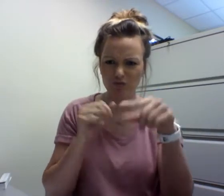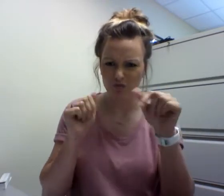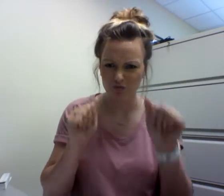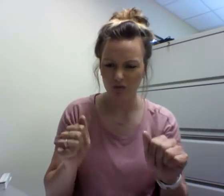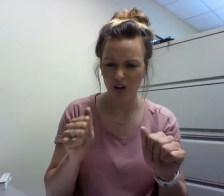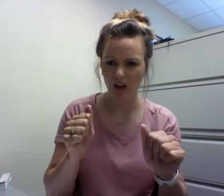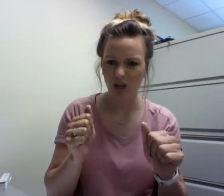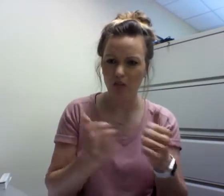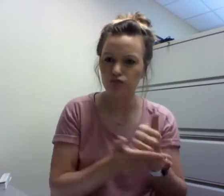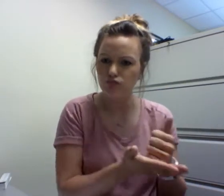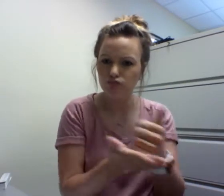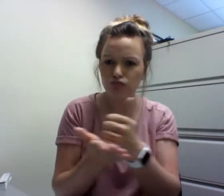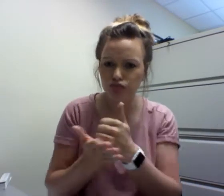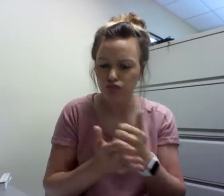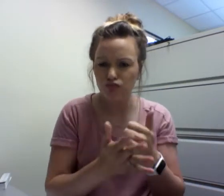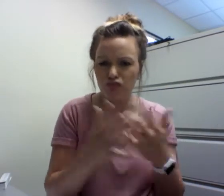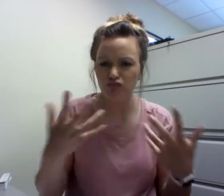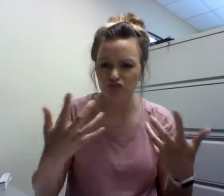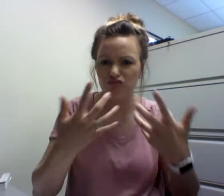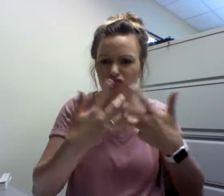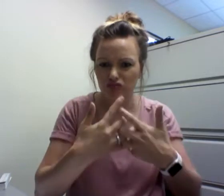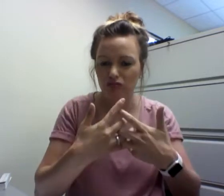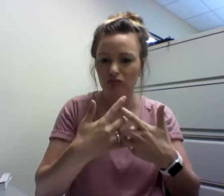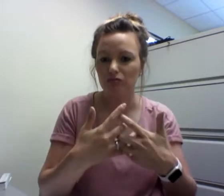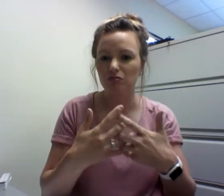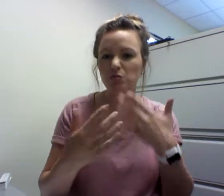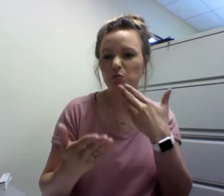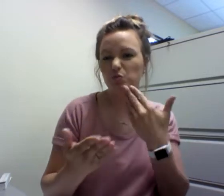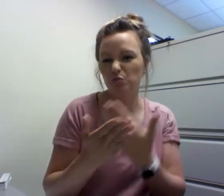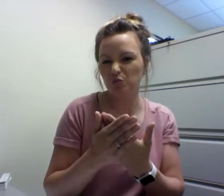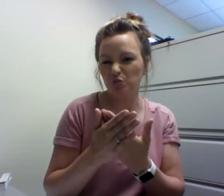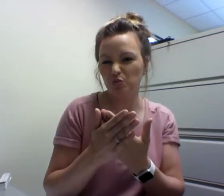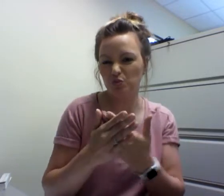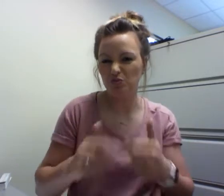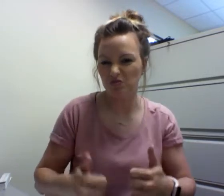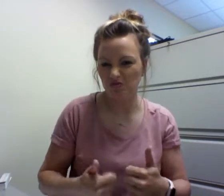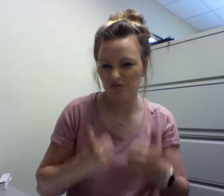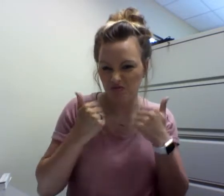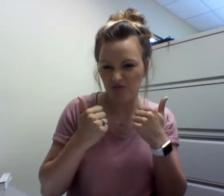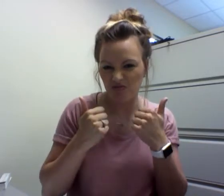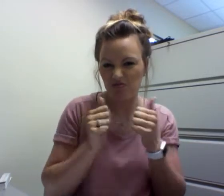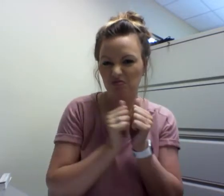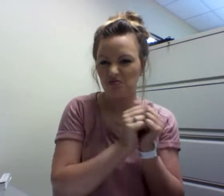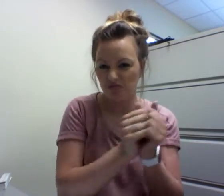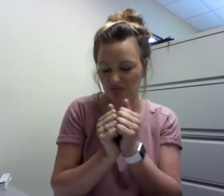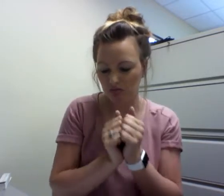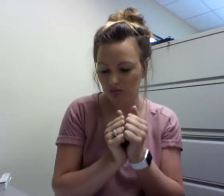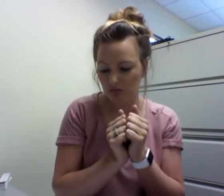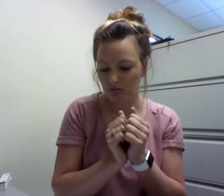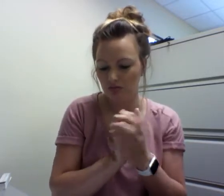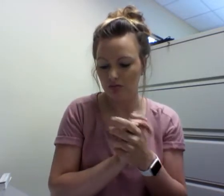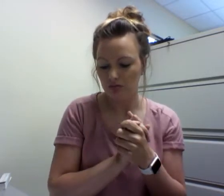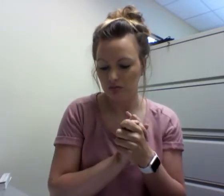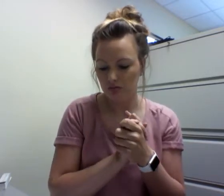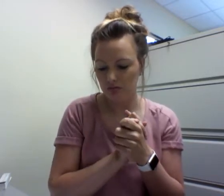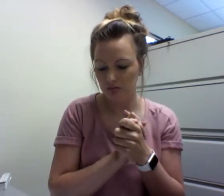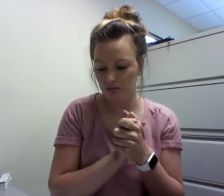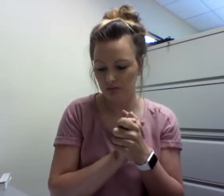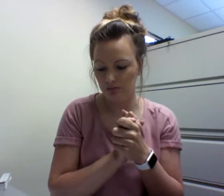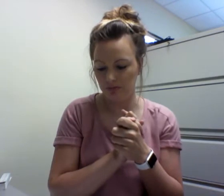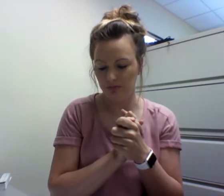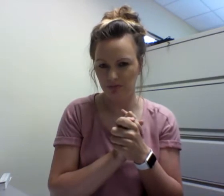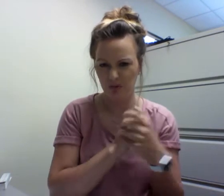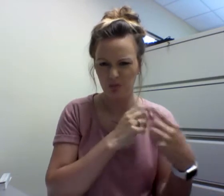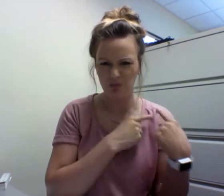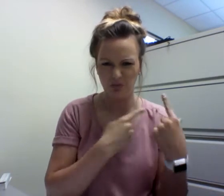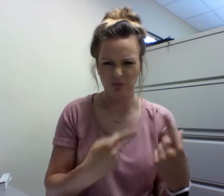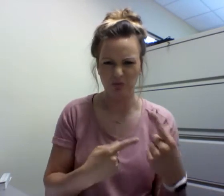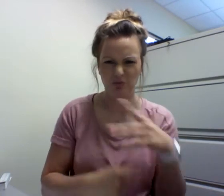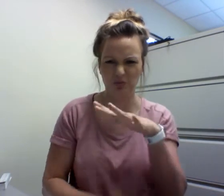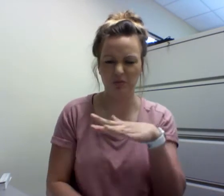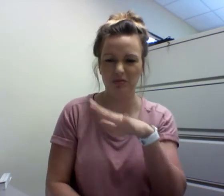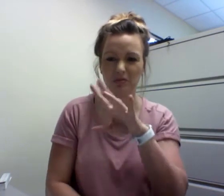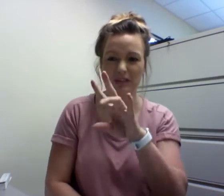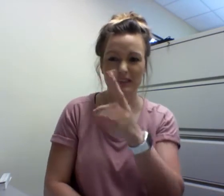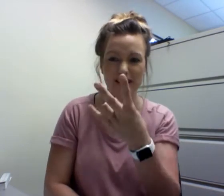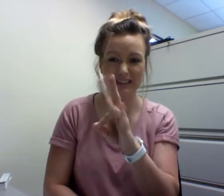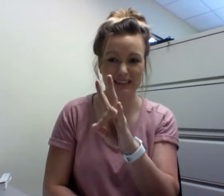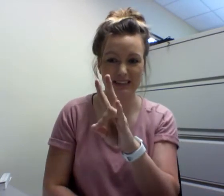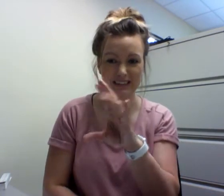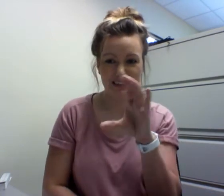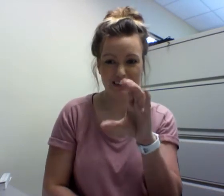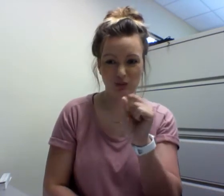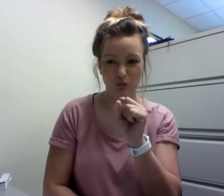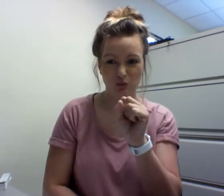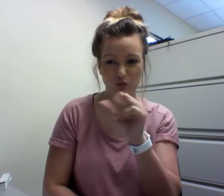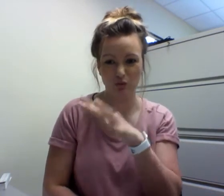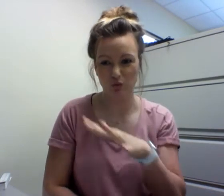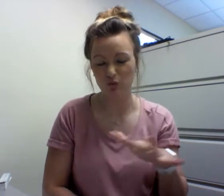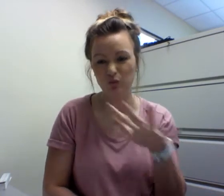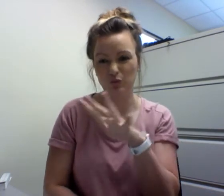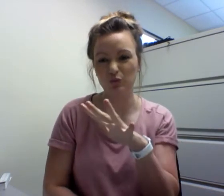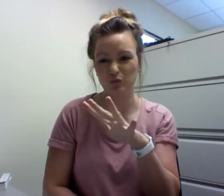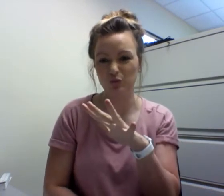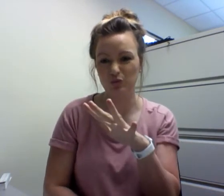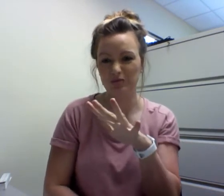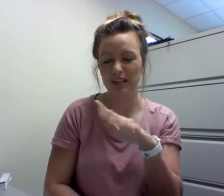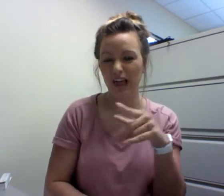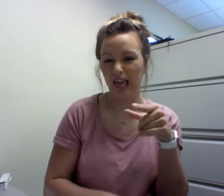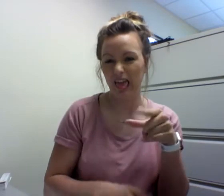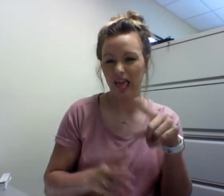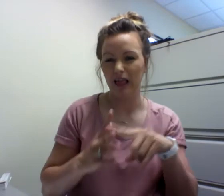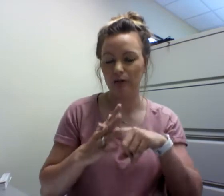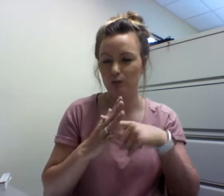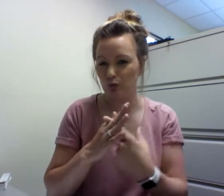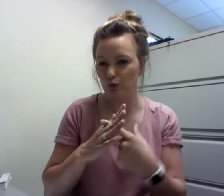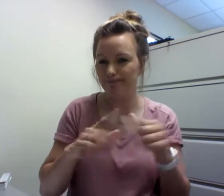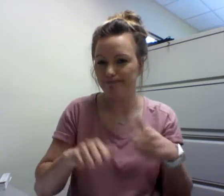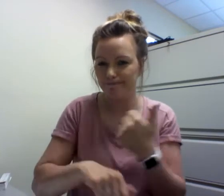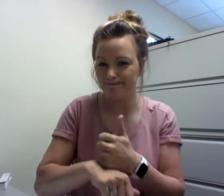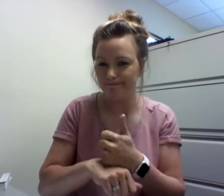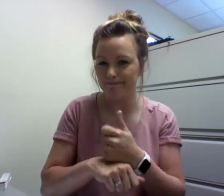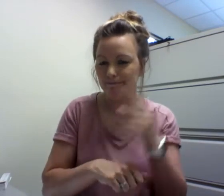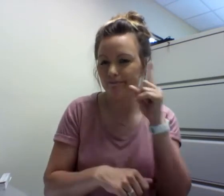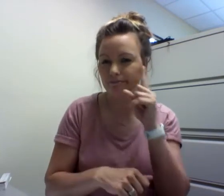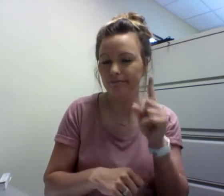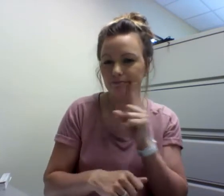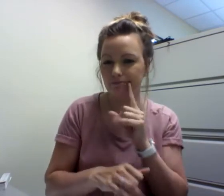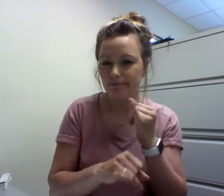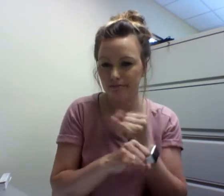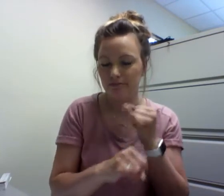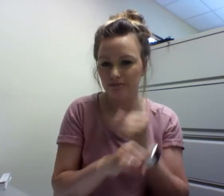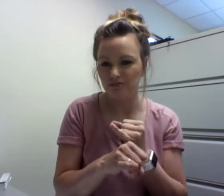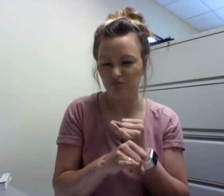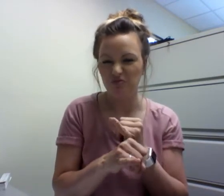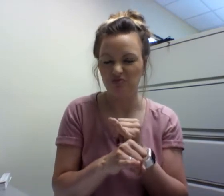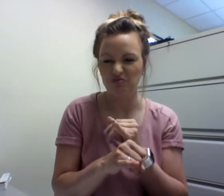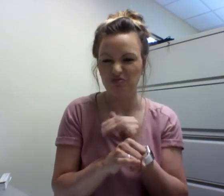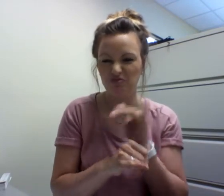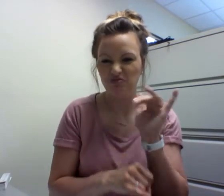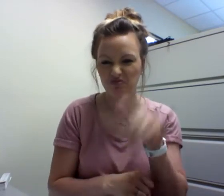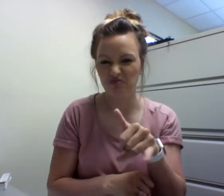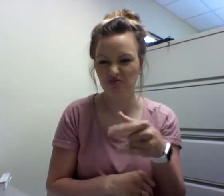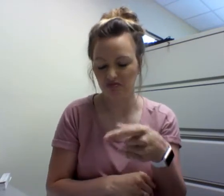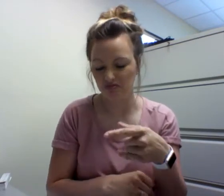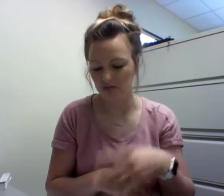The Deaf community has been around since the early 1700's when the first Deaf institute was established.